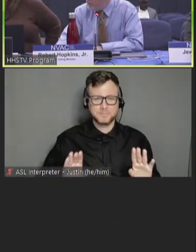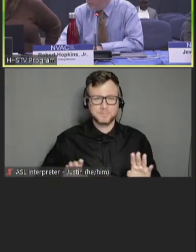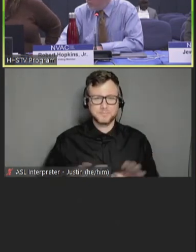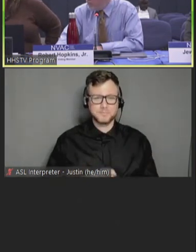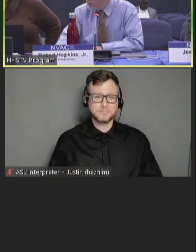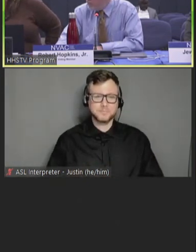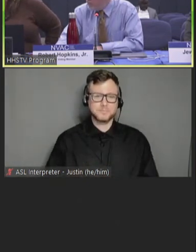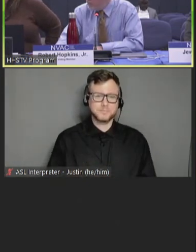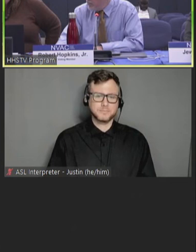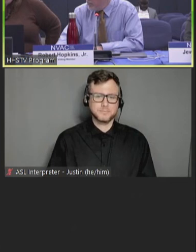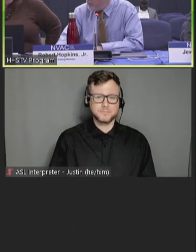Theresa, we